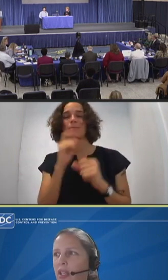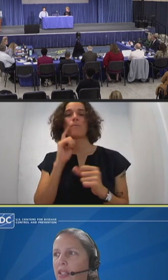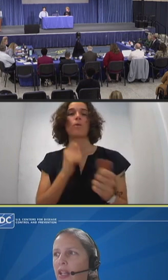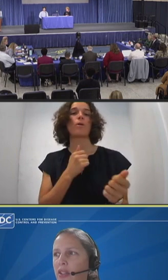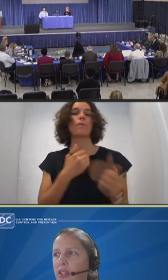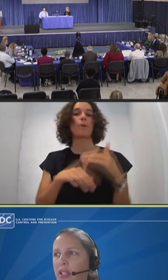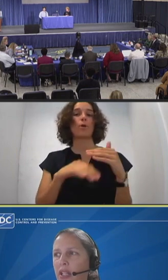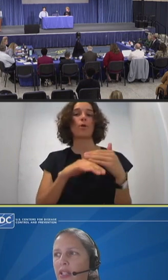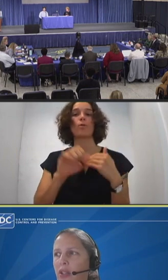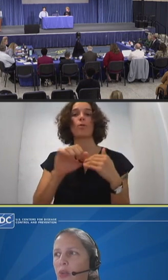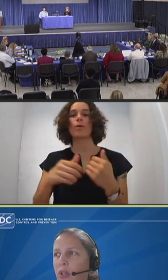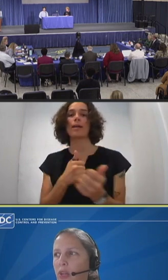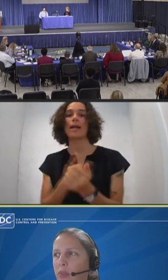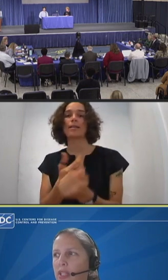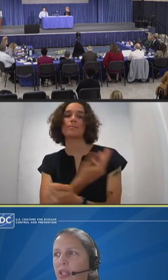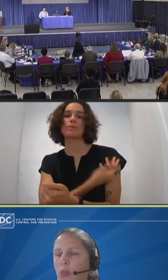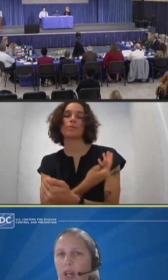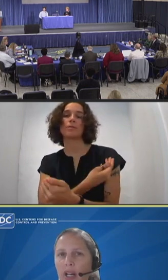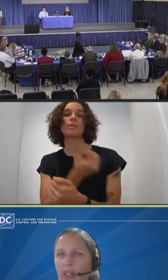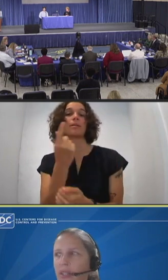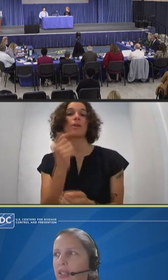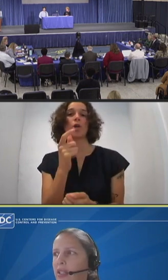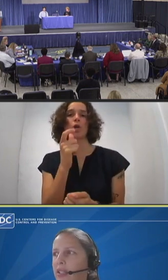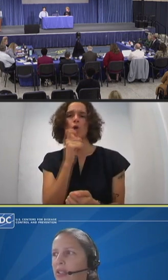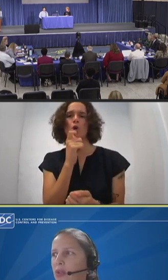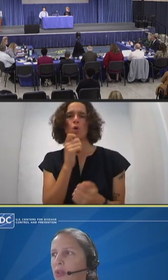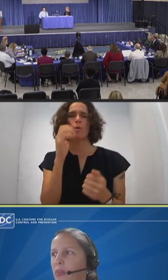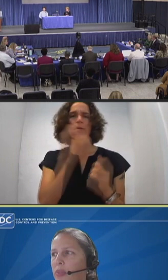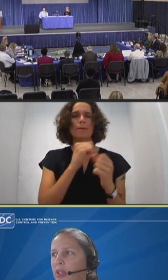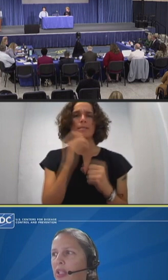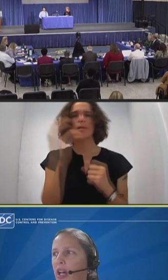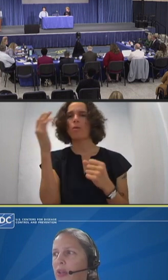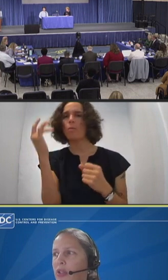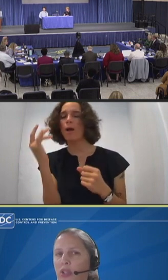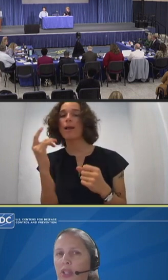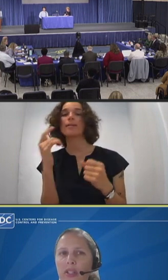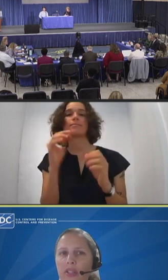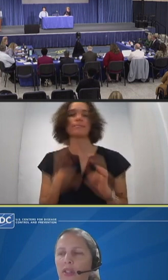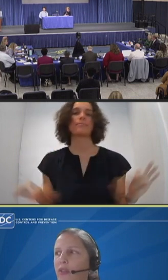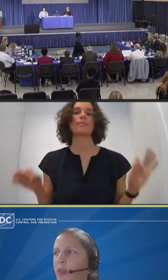Thus, understanding who we are missing and why is central to building opportunities for